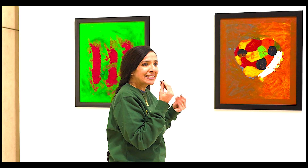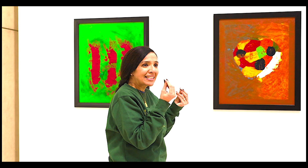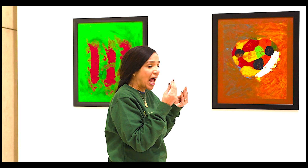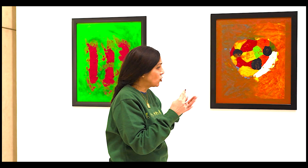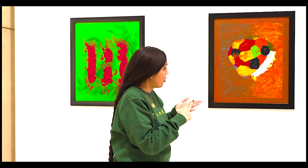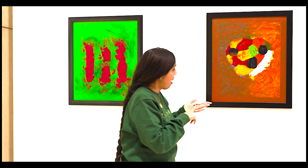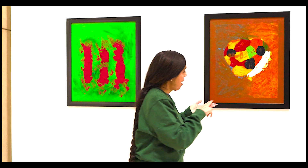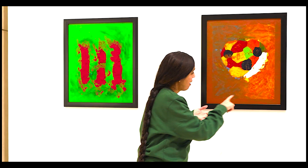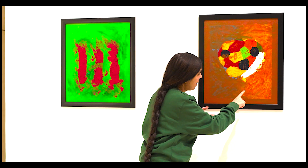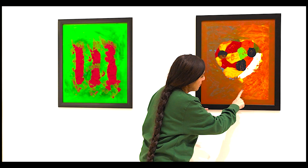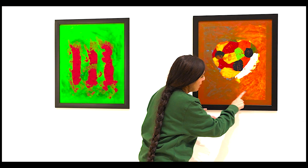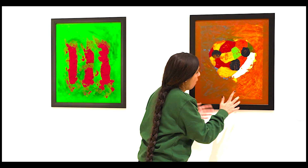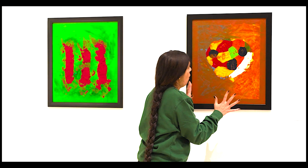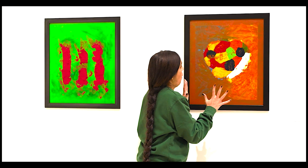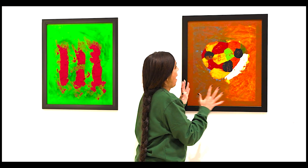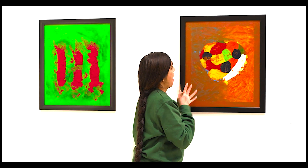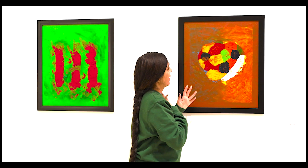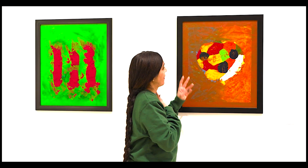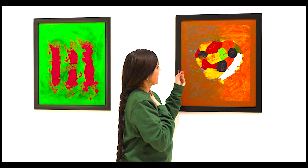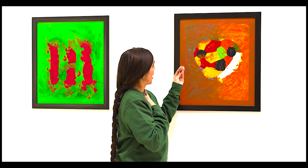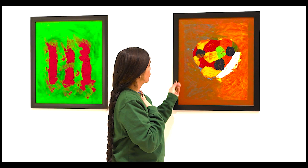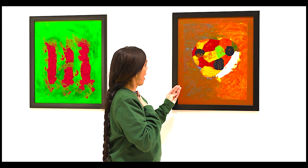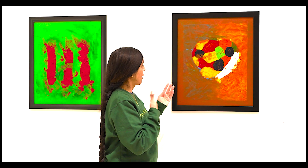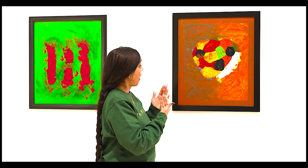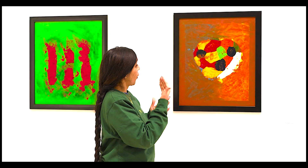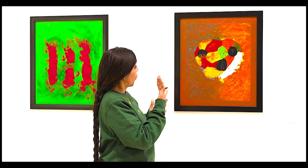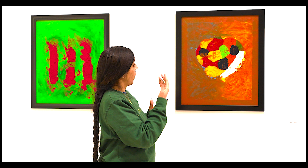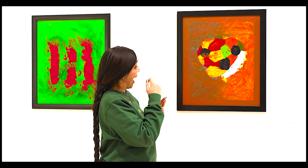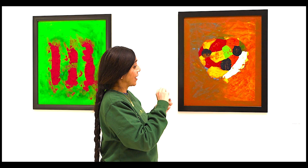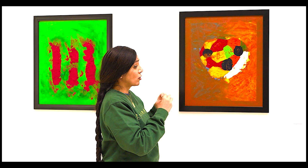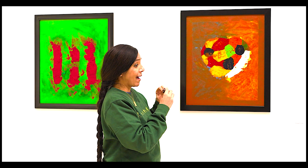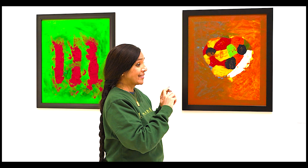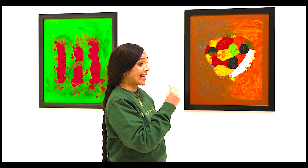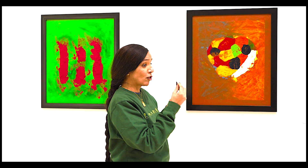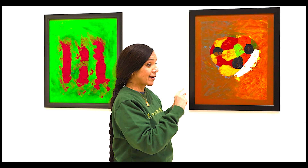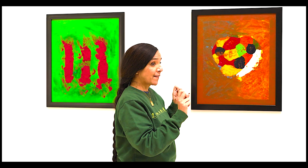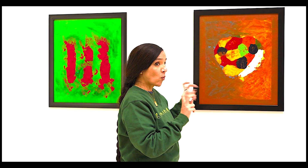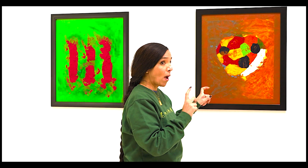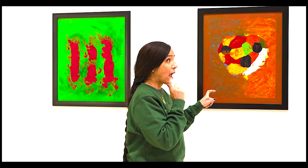and also, the texture here, you can see, is very texturized,